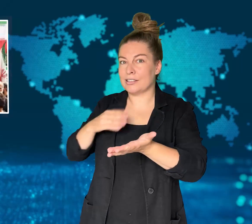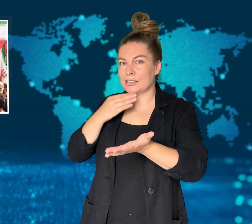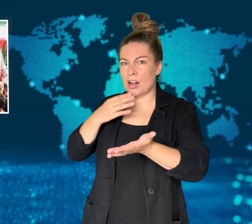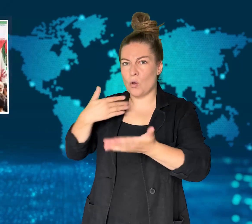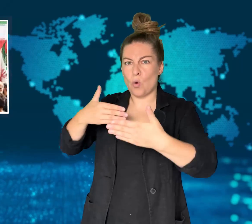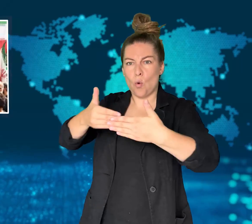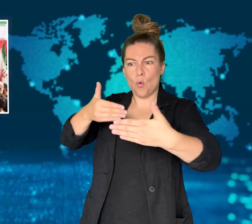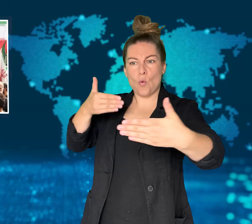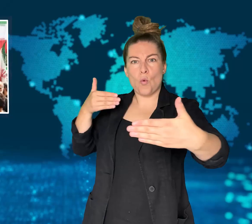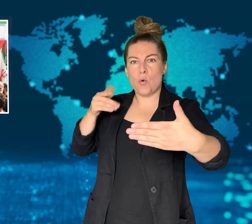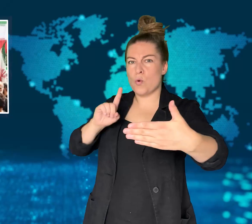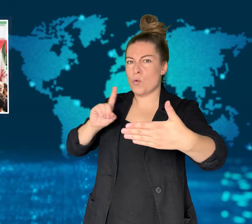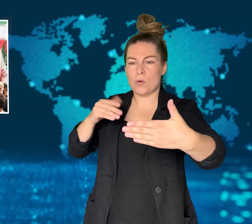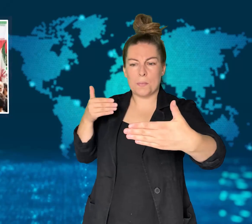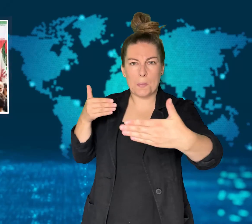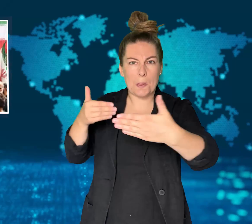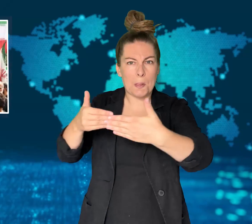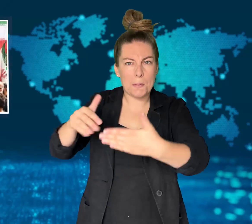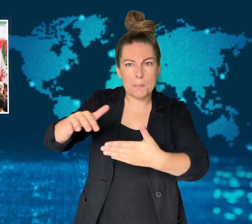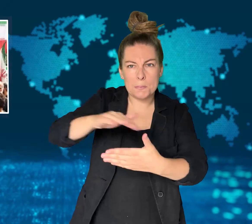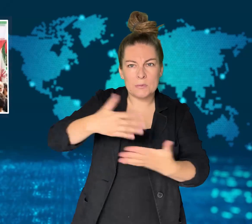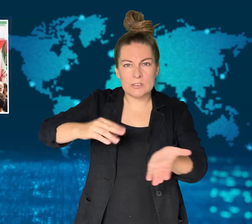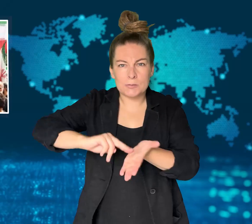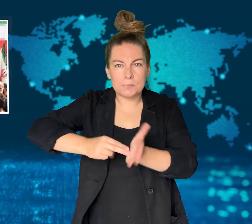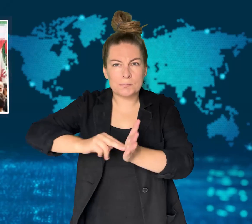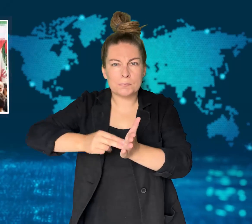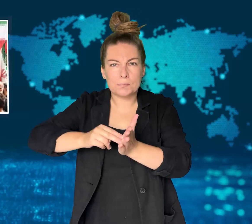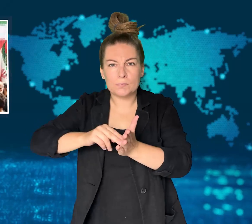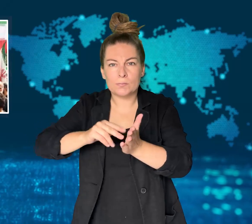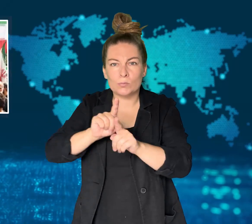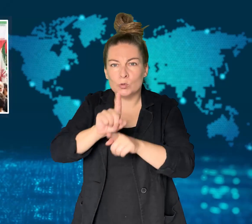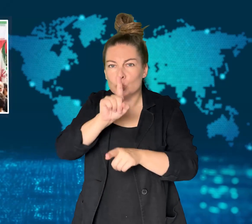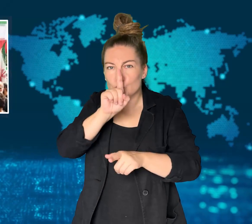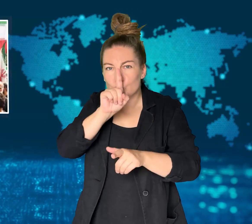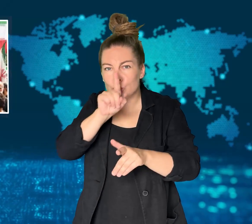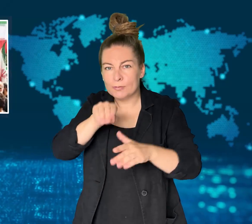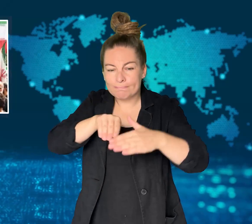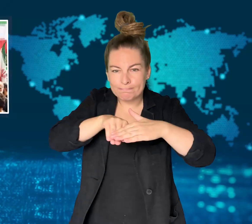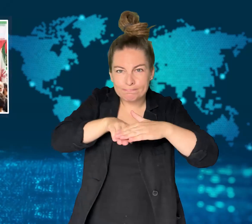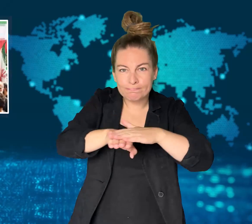As hundreds attended Haniyeh's funeral, a possible successor told